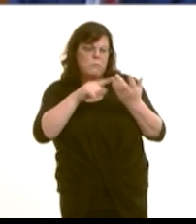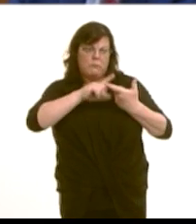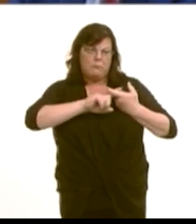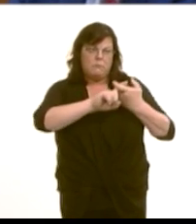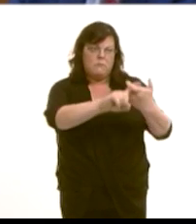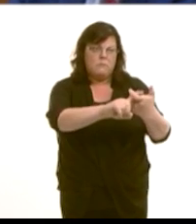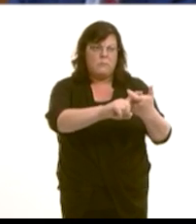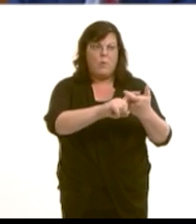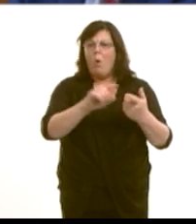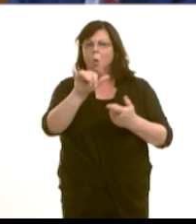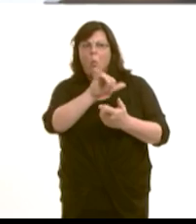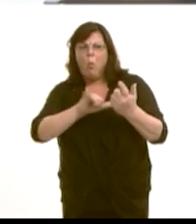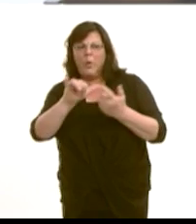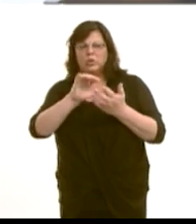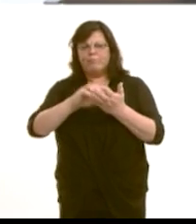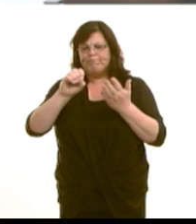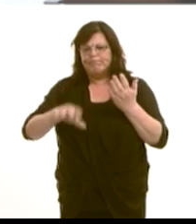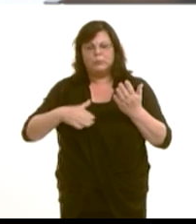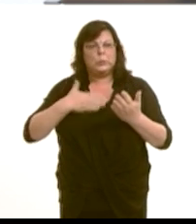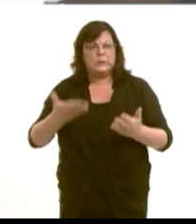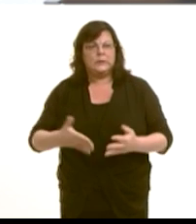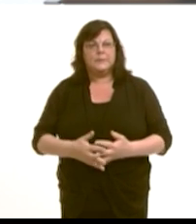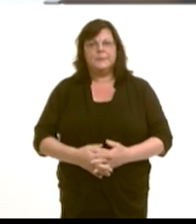and which would not be retained.